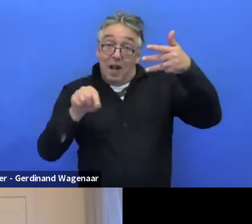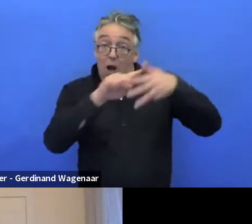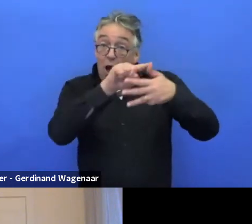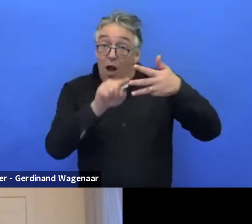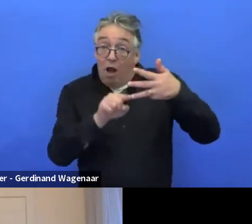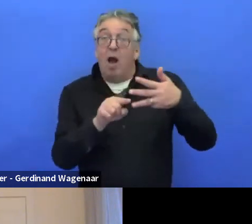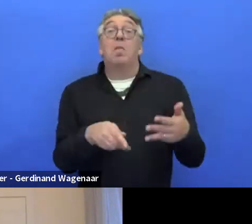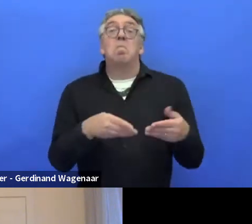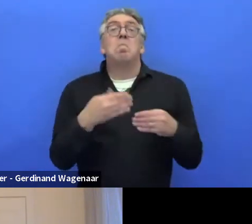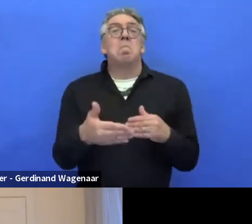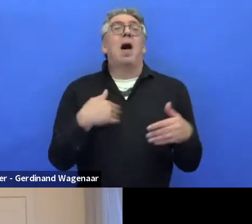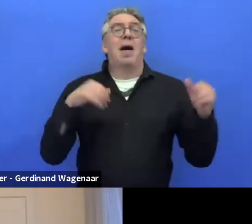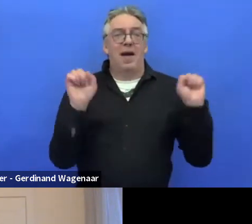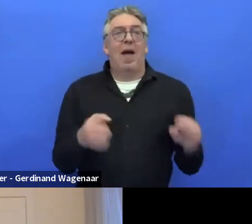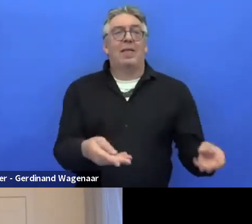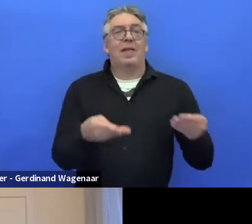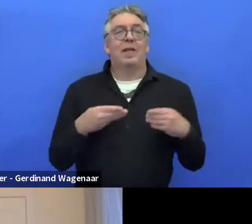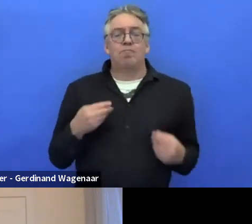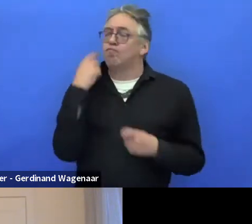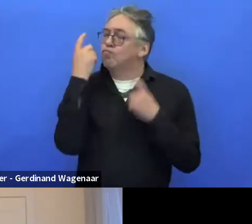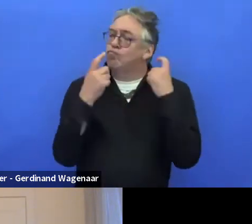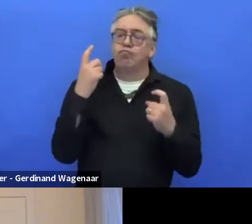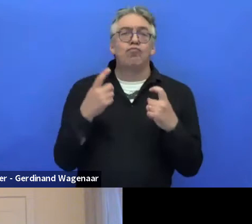and for us to consider the complaint within our mandate.